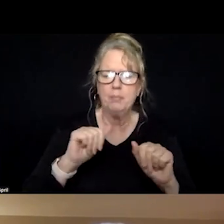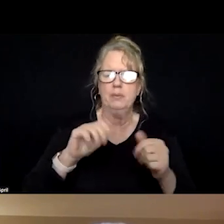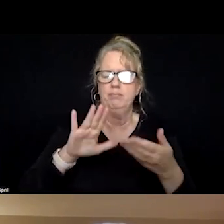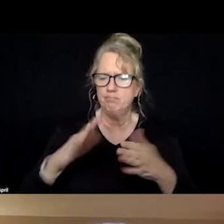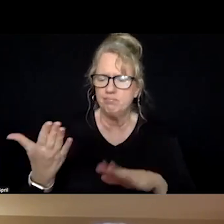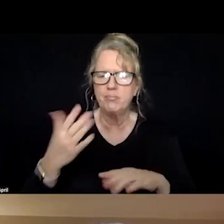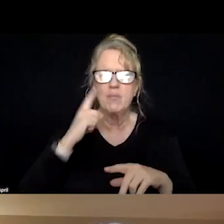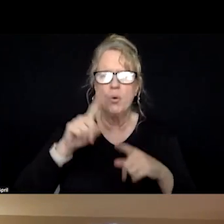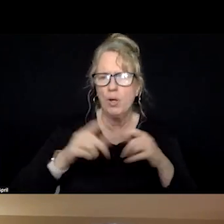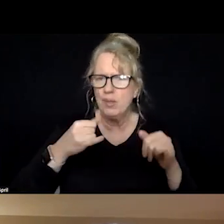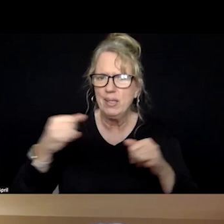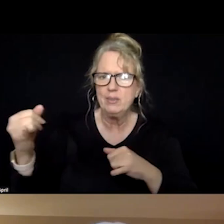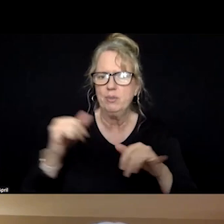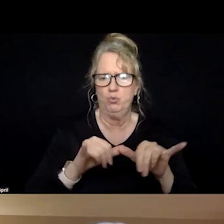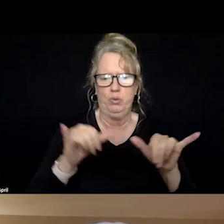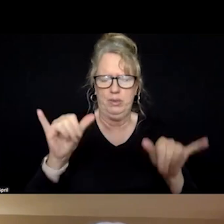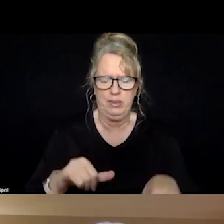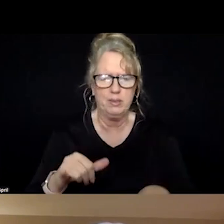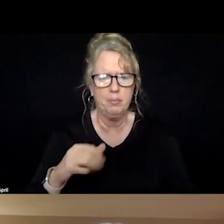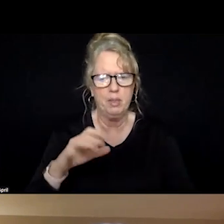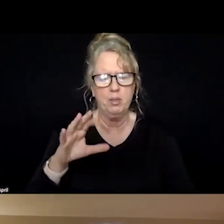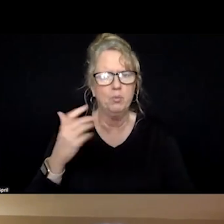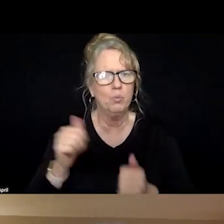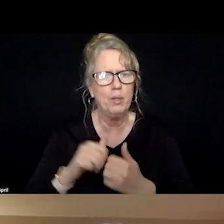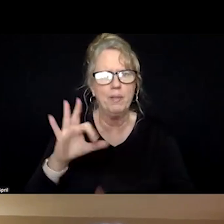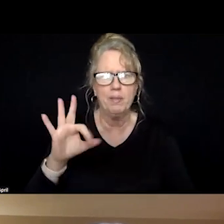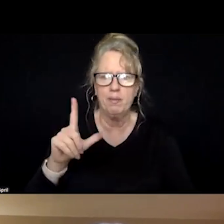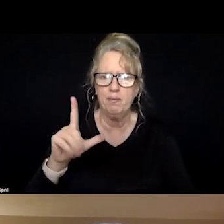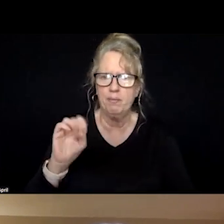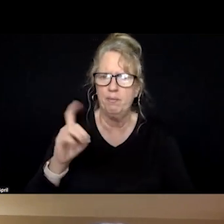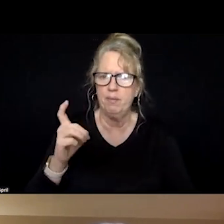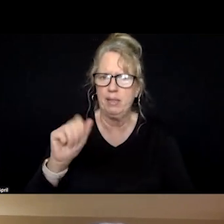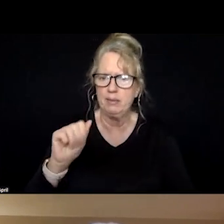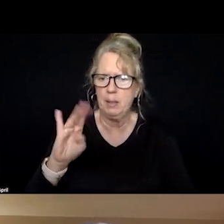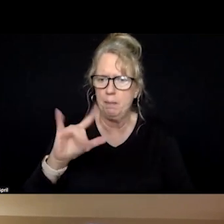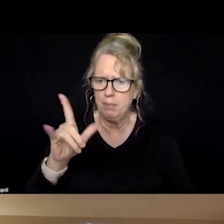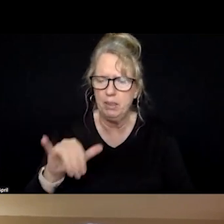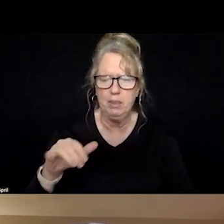INDIVIDUAL SYSTEMS WITH THE FLEXIBILITY OF HOW IT WAS DONE WITH